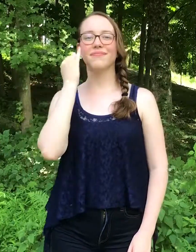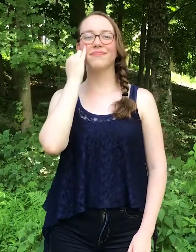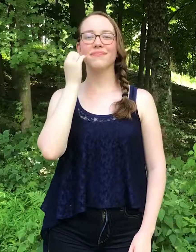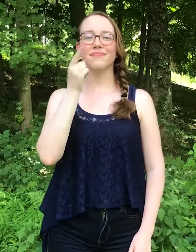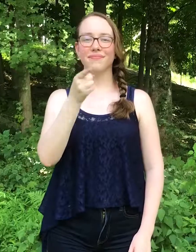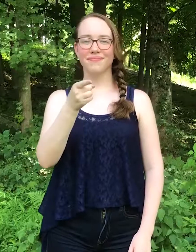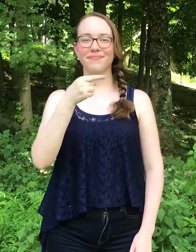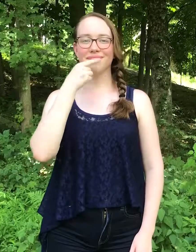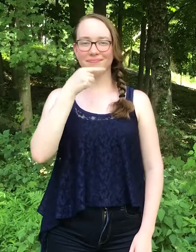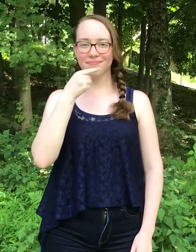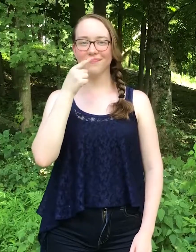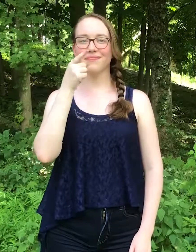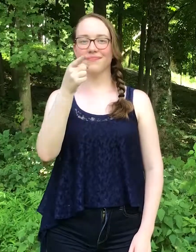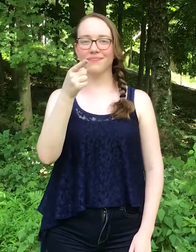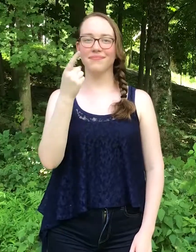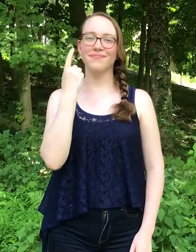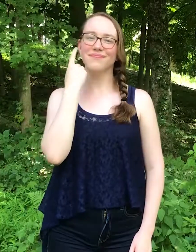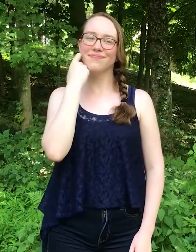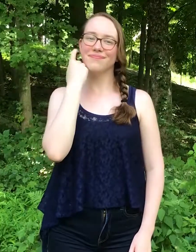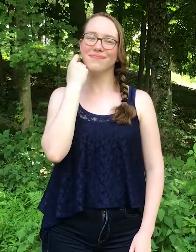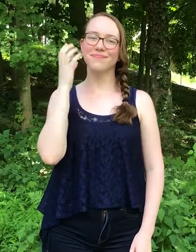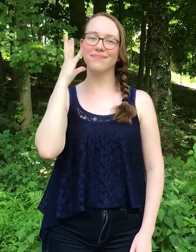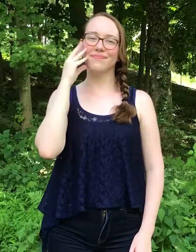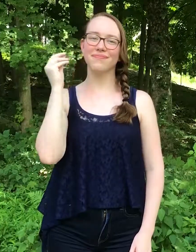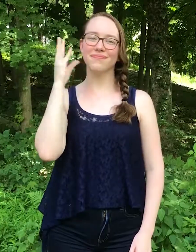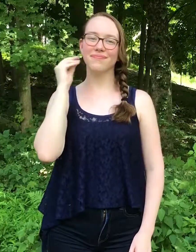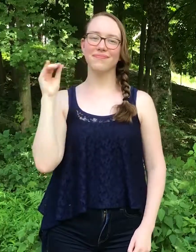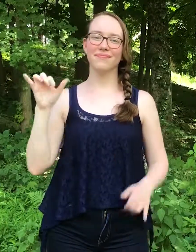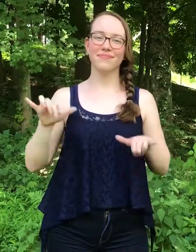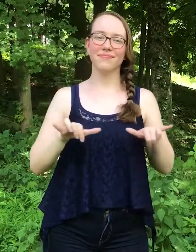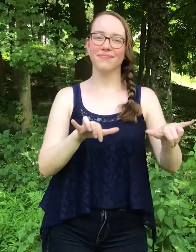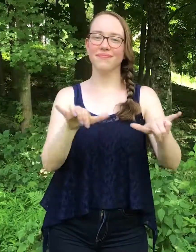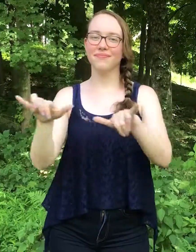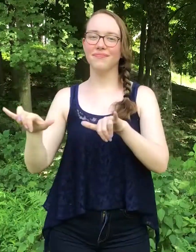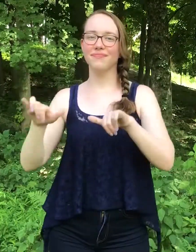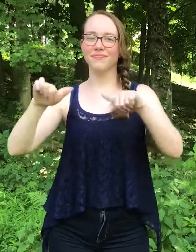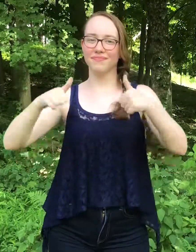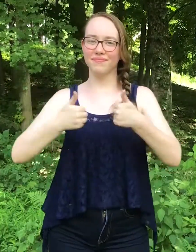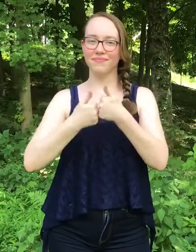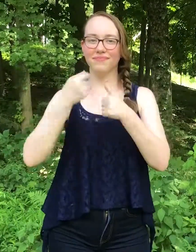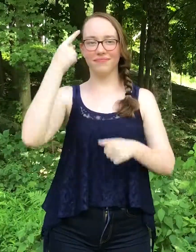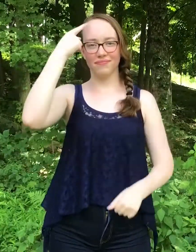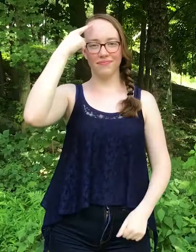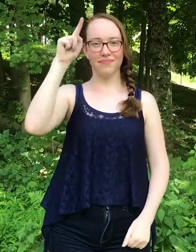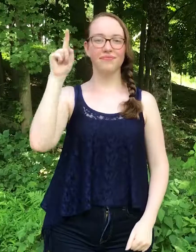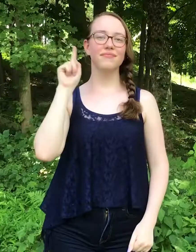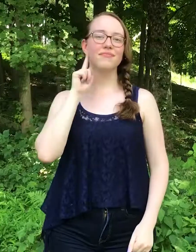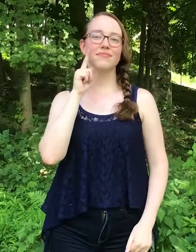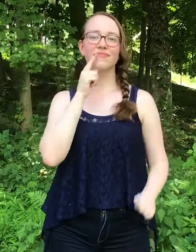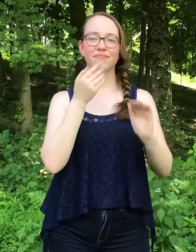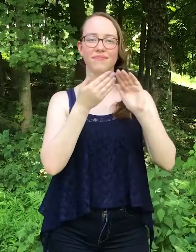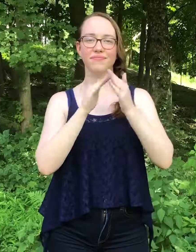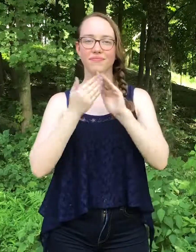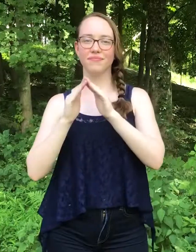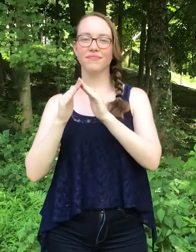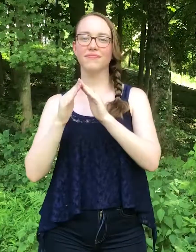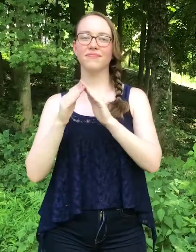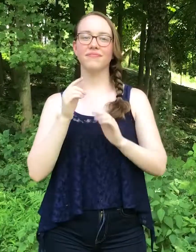If you are a hearing person you recently experienced a common challenge for the Deaf community: